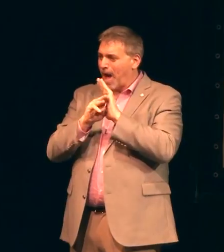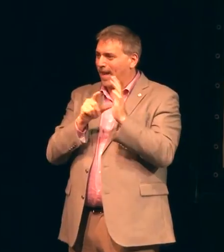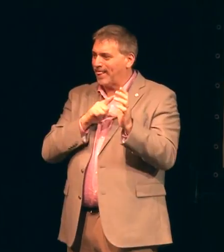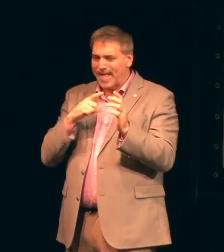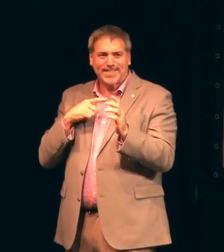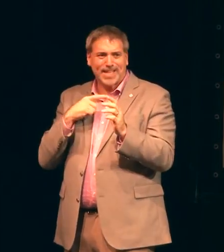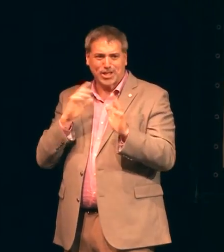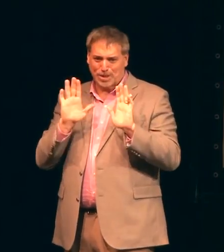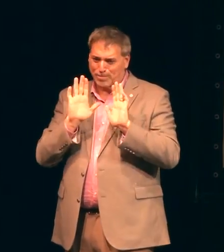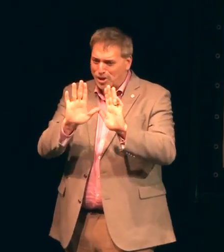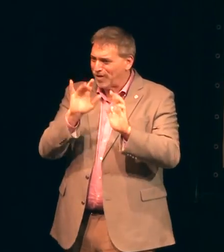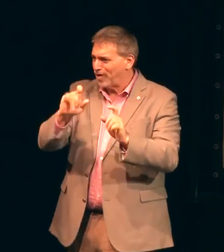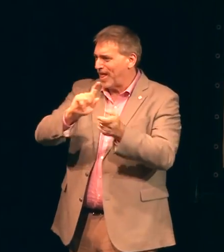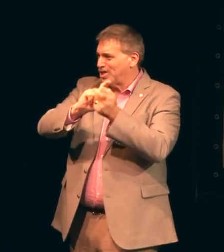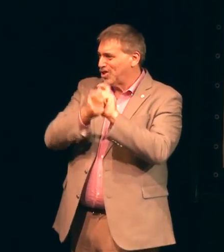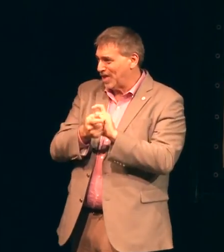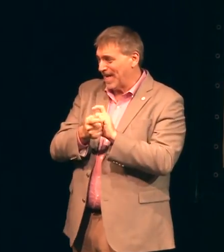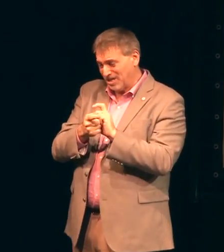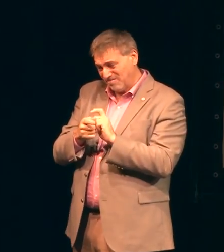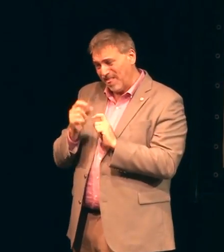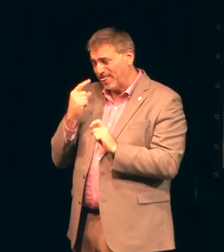various agencies to model legislation and push